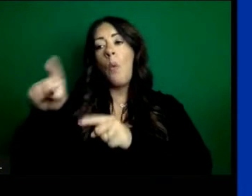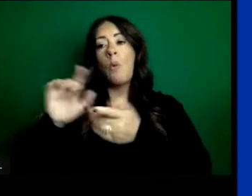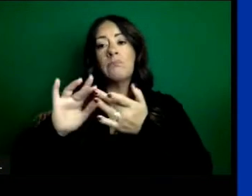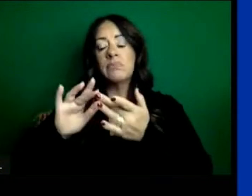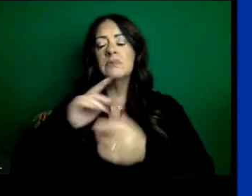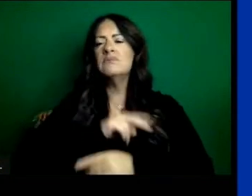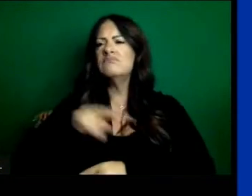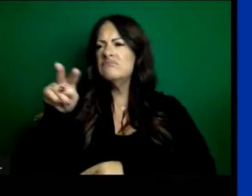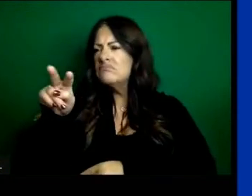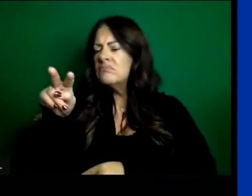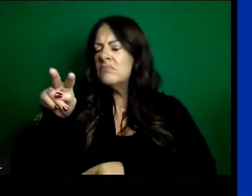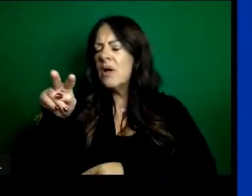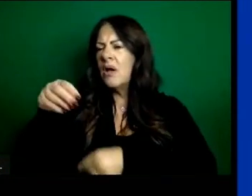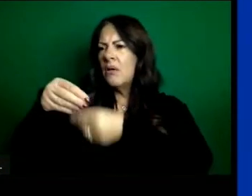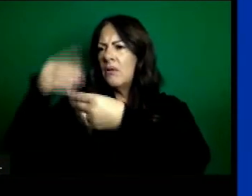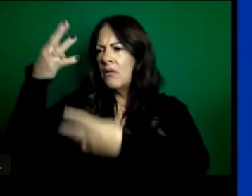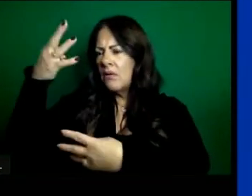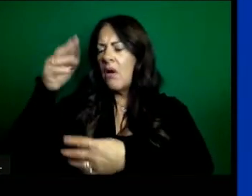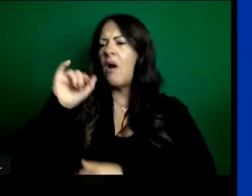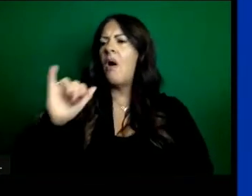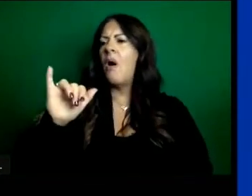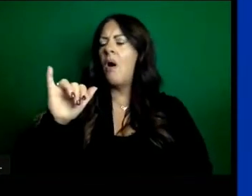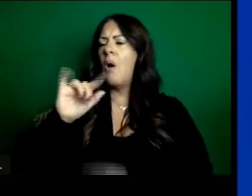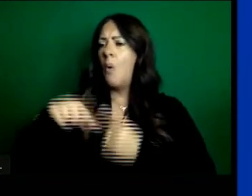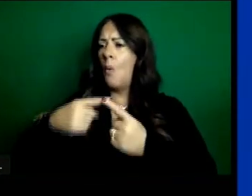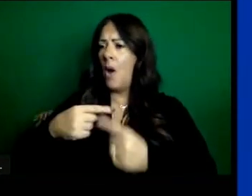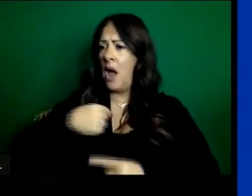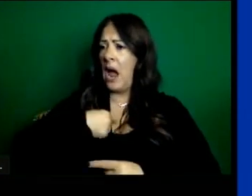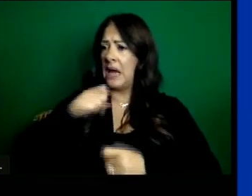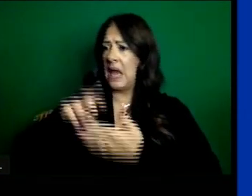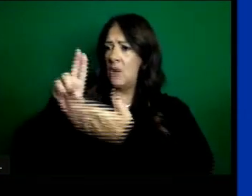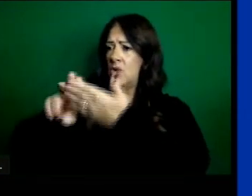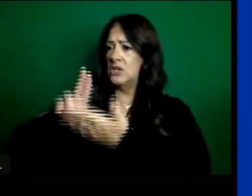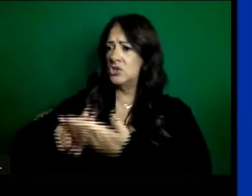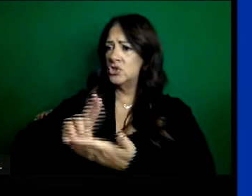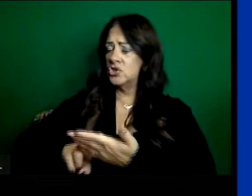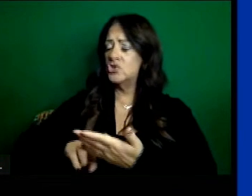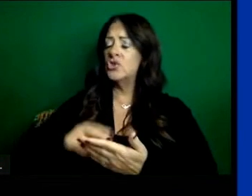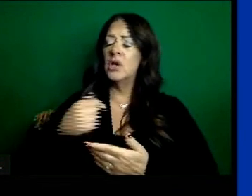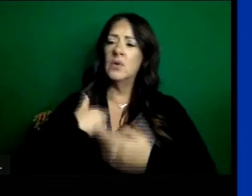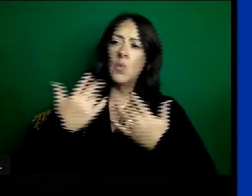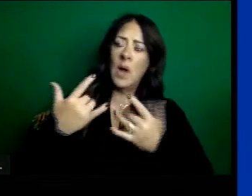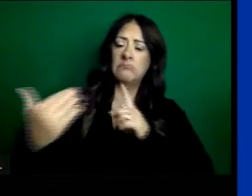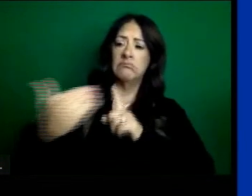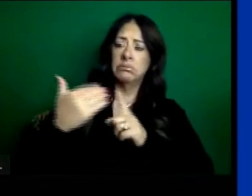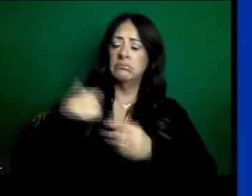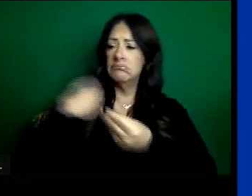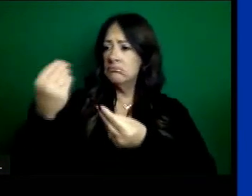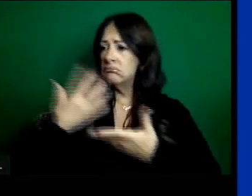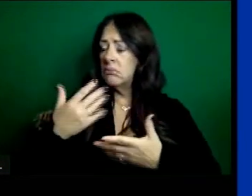LA COUNTY, SAN DIEGO COUNTY, NOW UP AND RUNNING. REALLY STATEWIDE A PROGRAM THAT